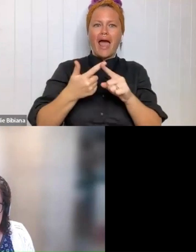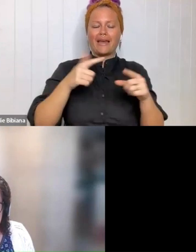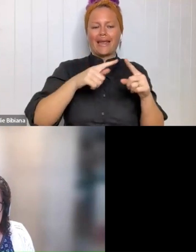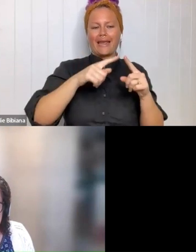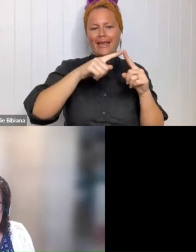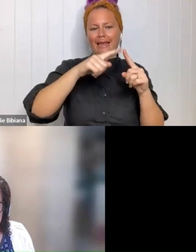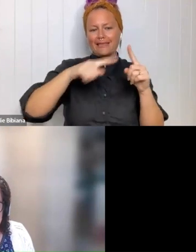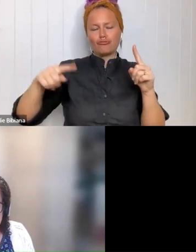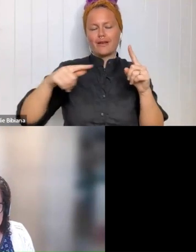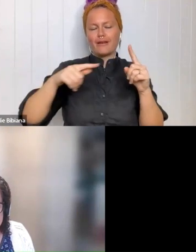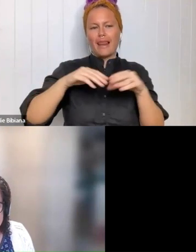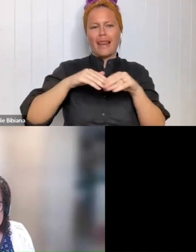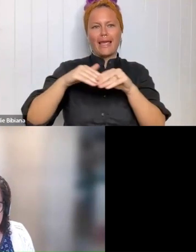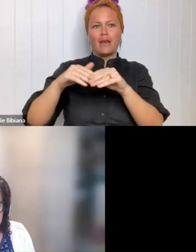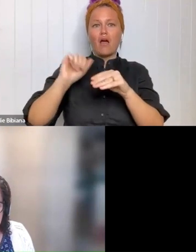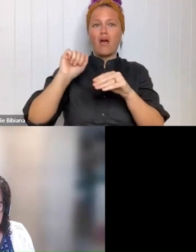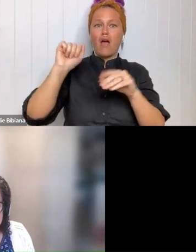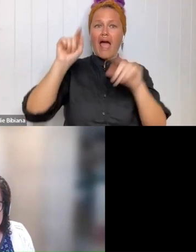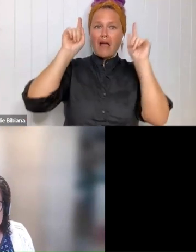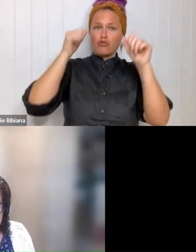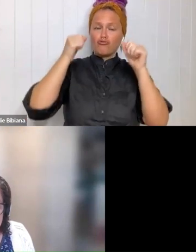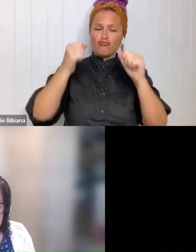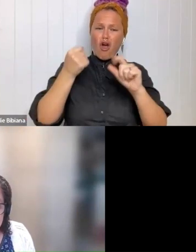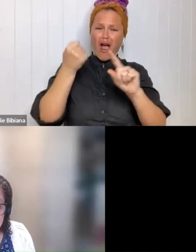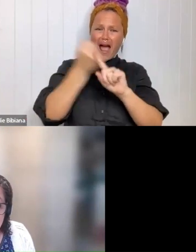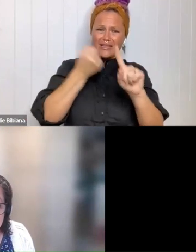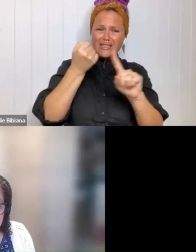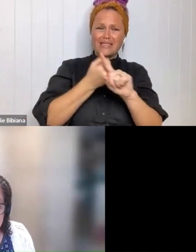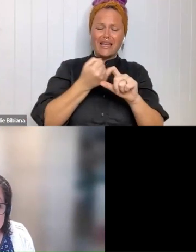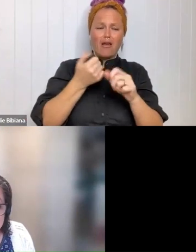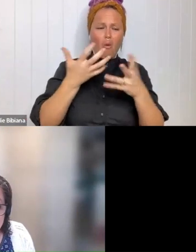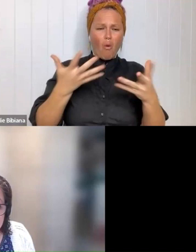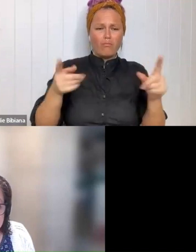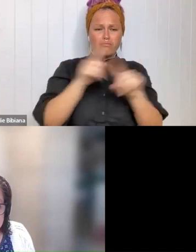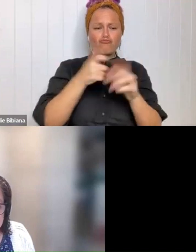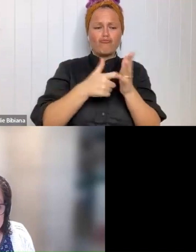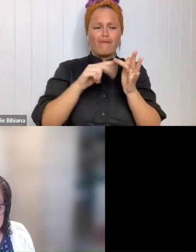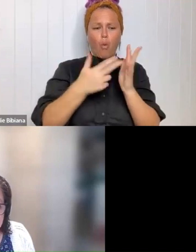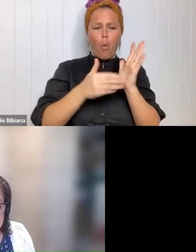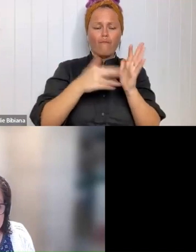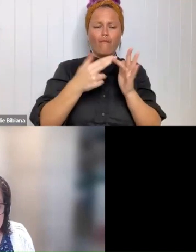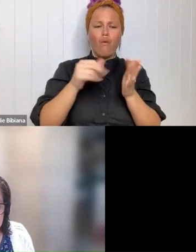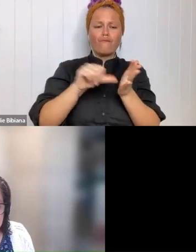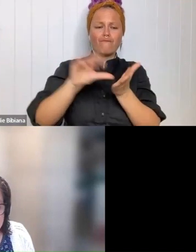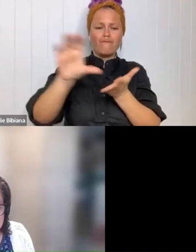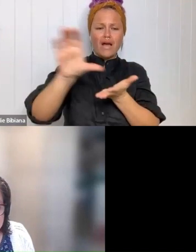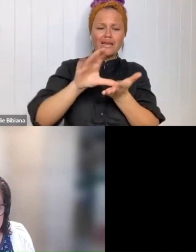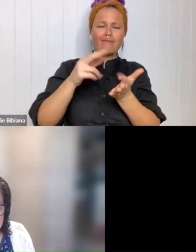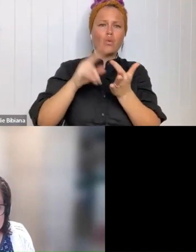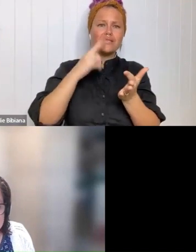Caroline strong advocacy has resulted in significant reform for funding programs for deaf and disabled artists locally,